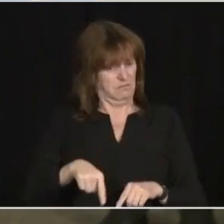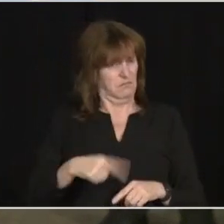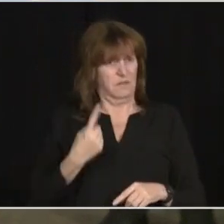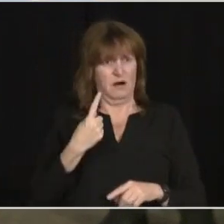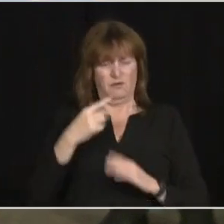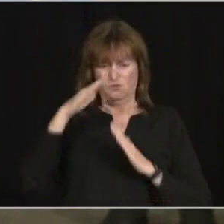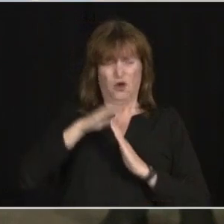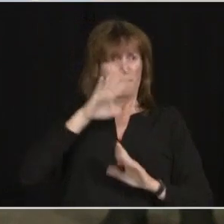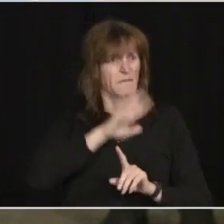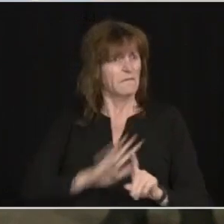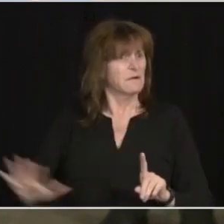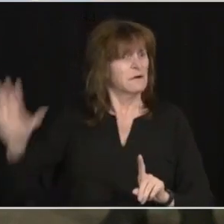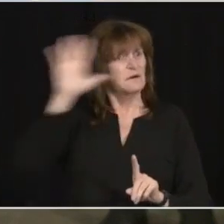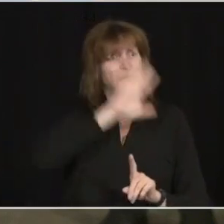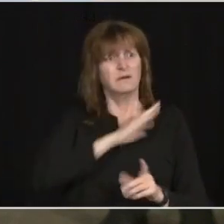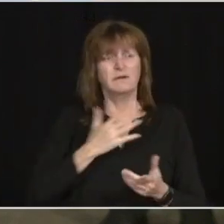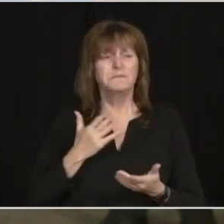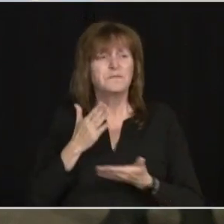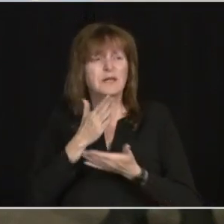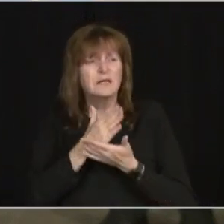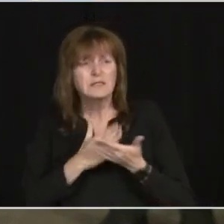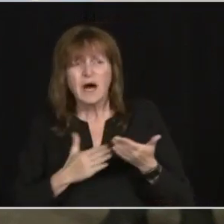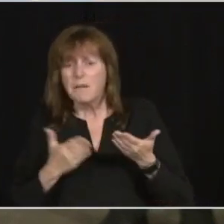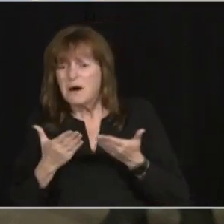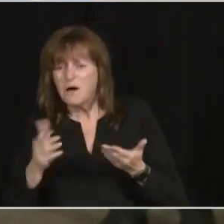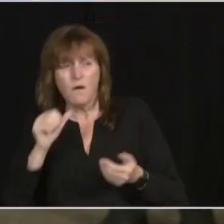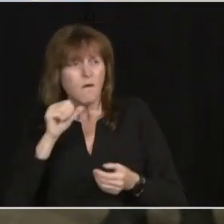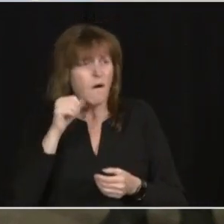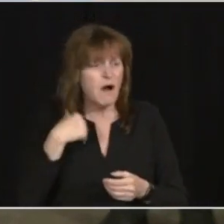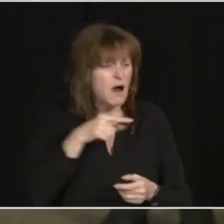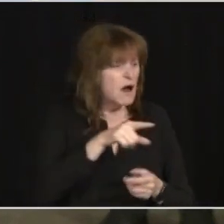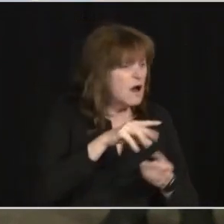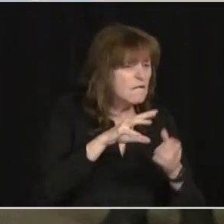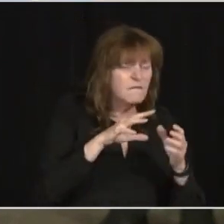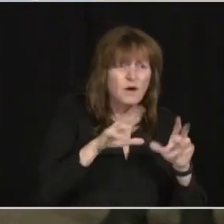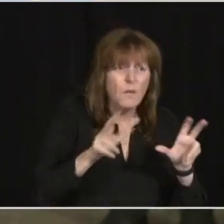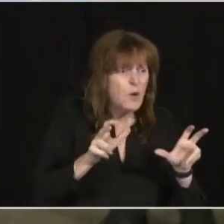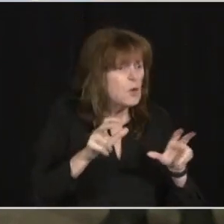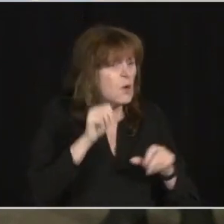bridge the gap for those kids who may not have the tools to learn.